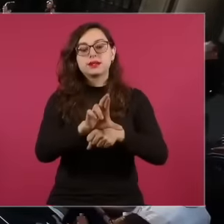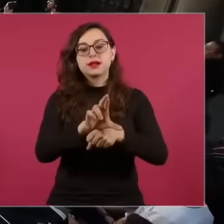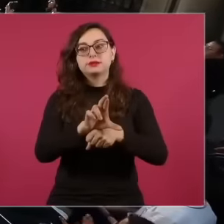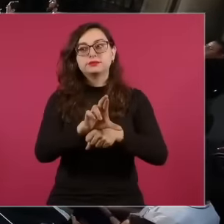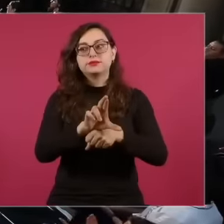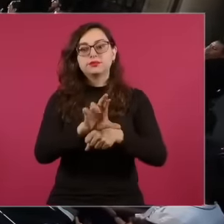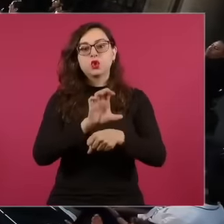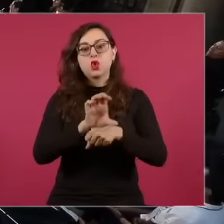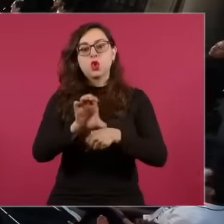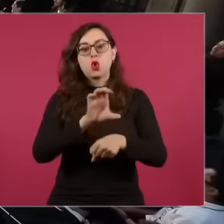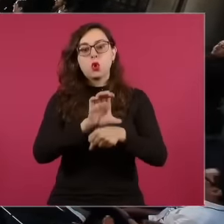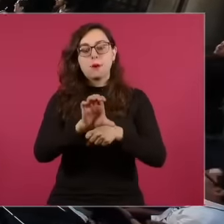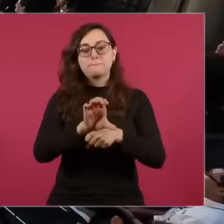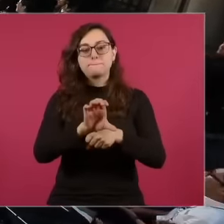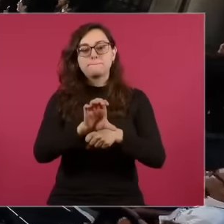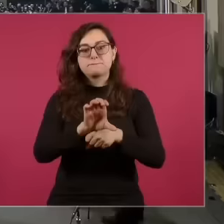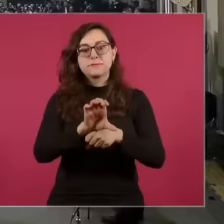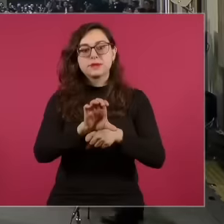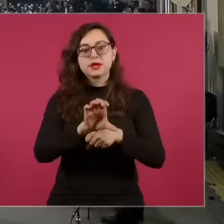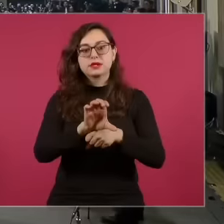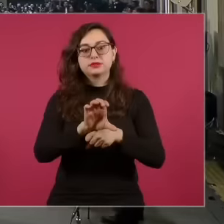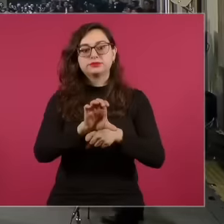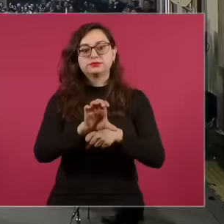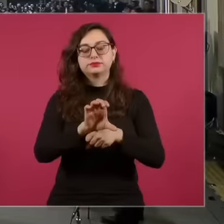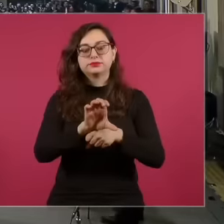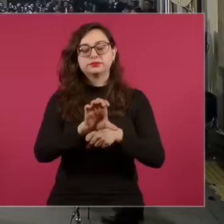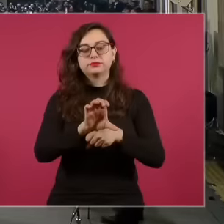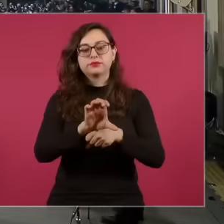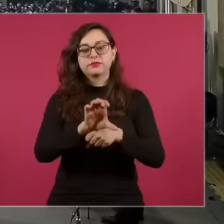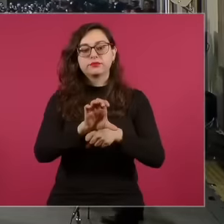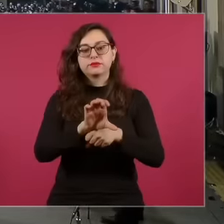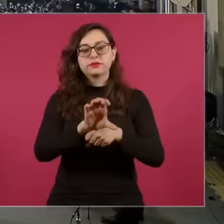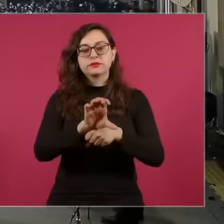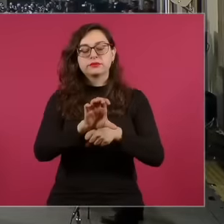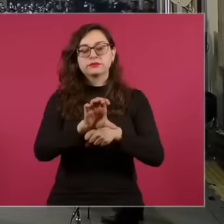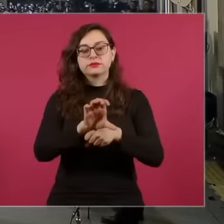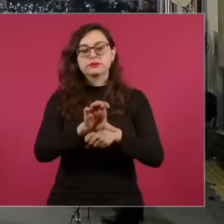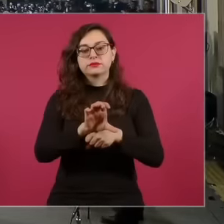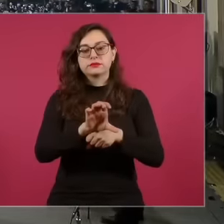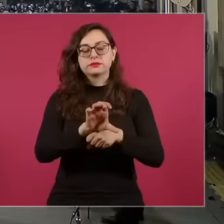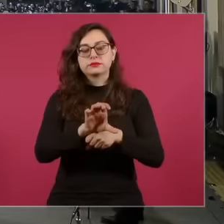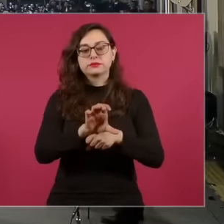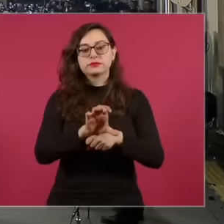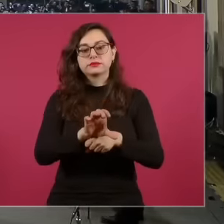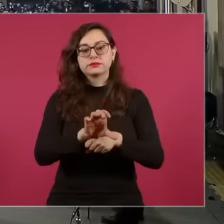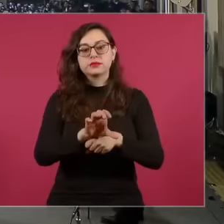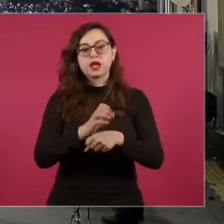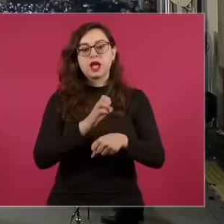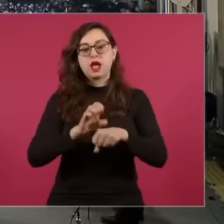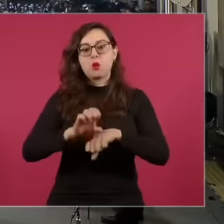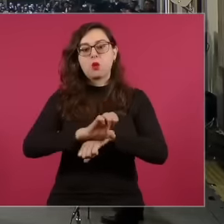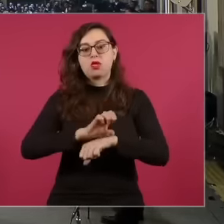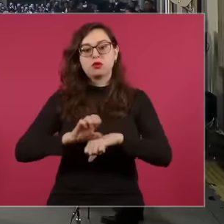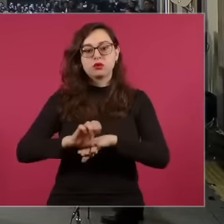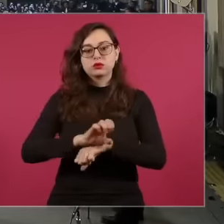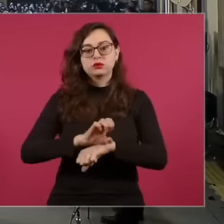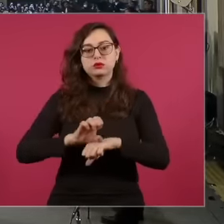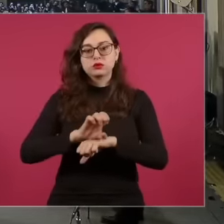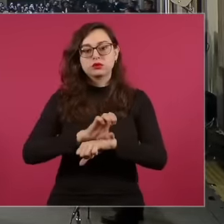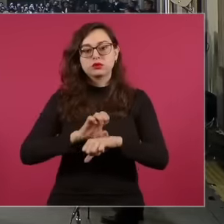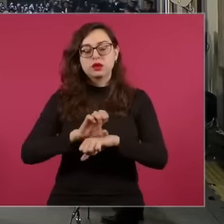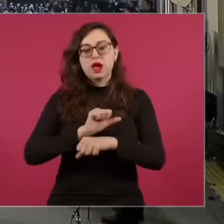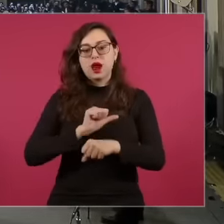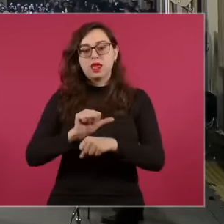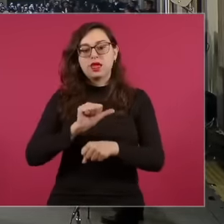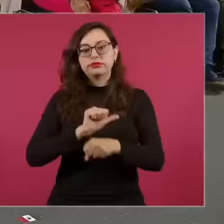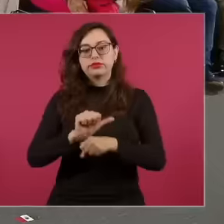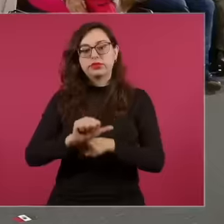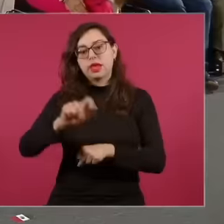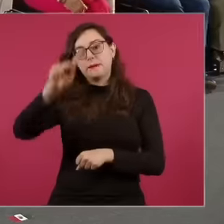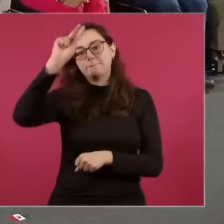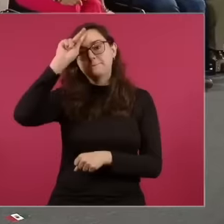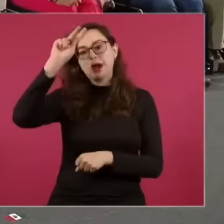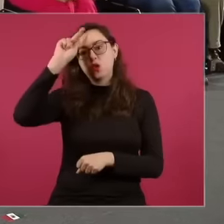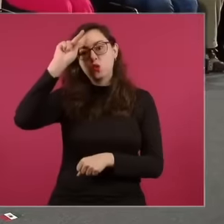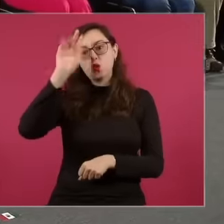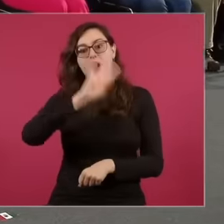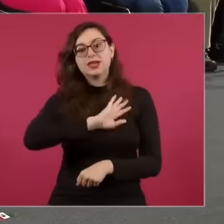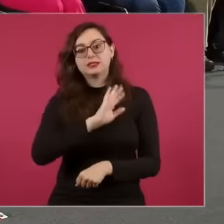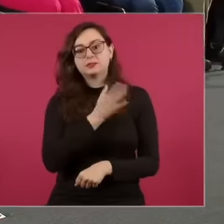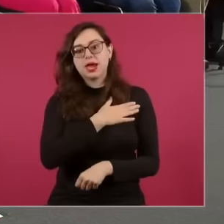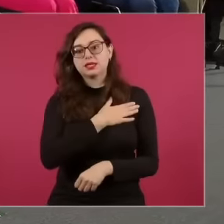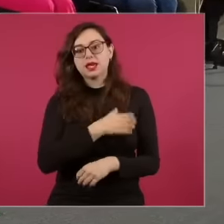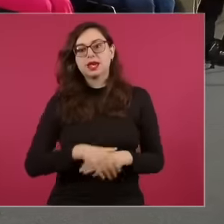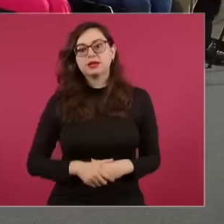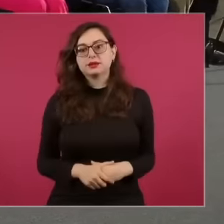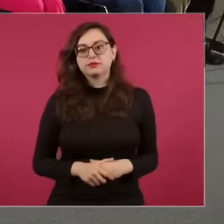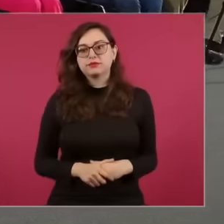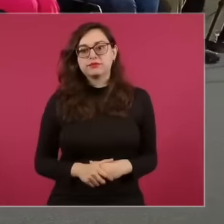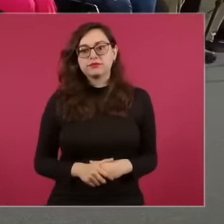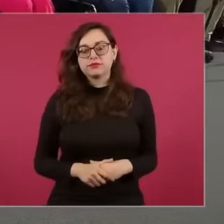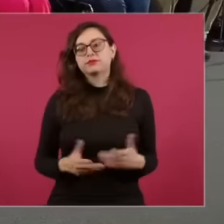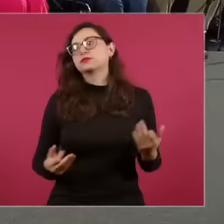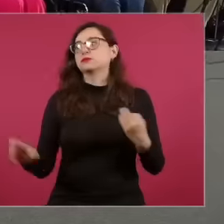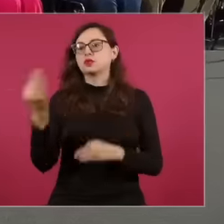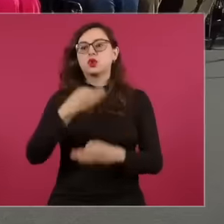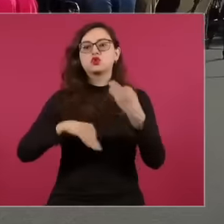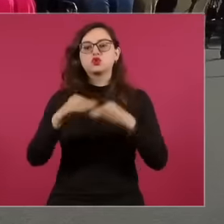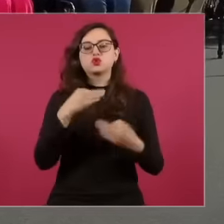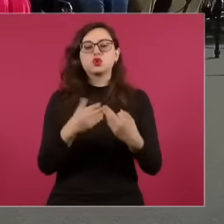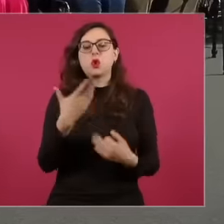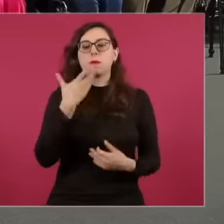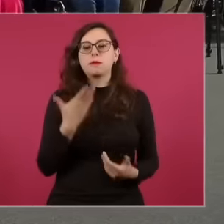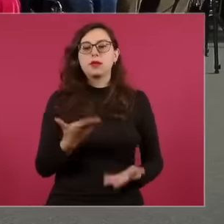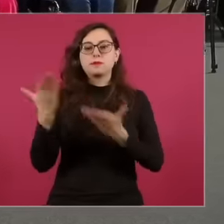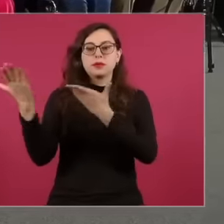Colombia, Ecuador, Argentina, Peru and Spain, everyone. Welcome to this house of the people to the